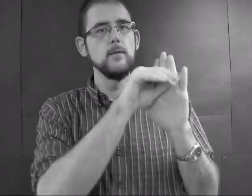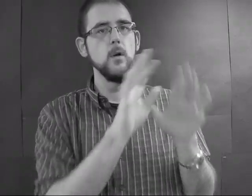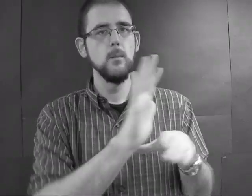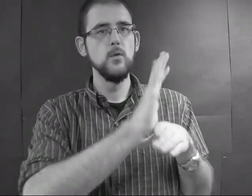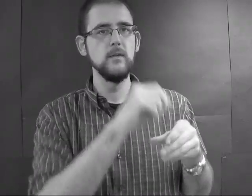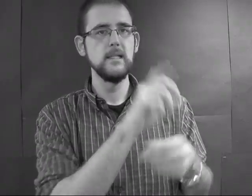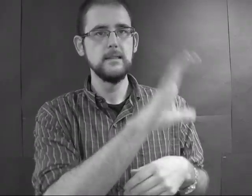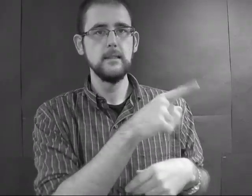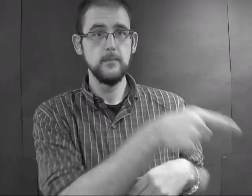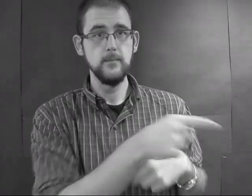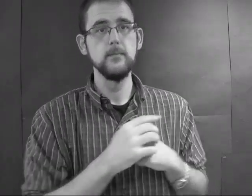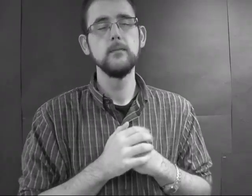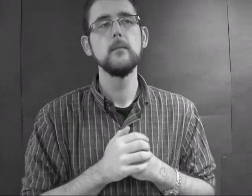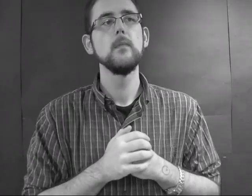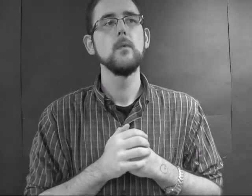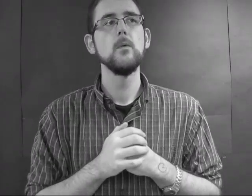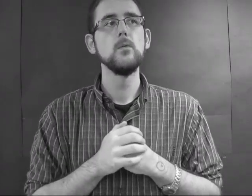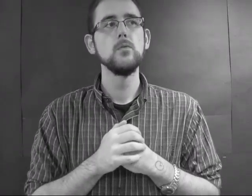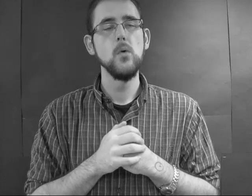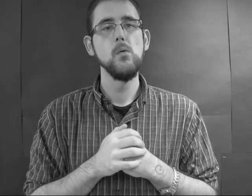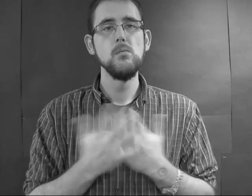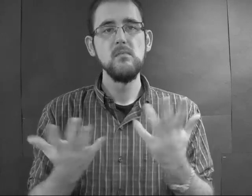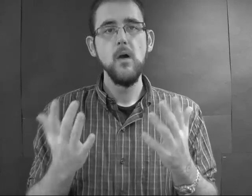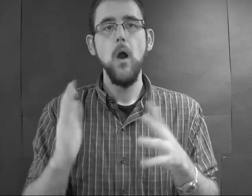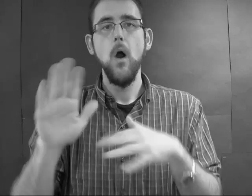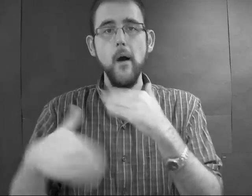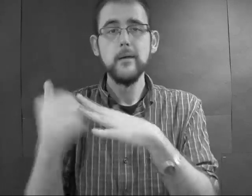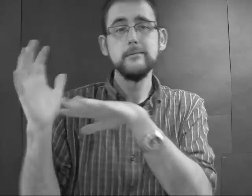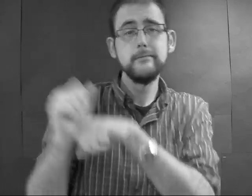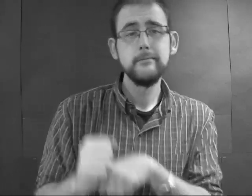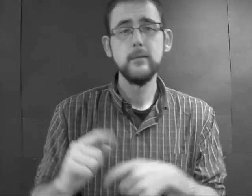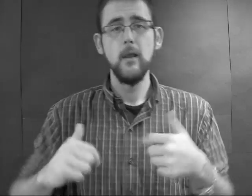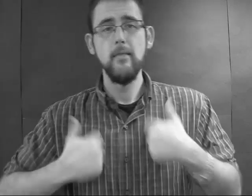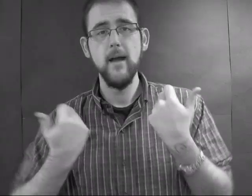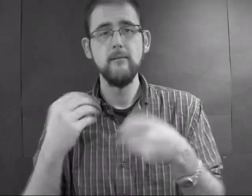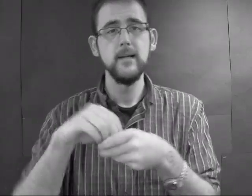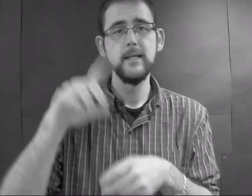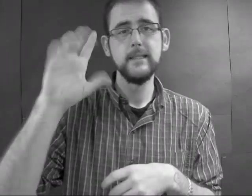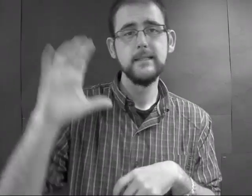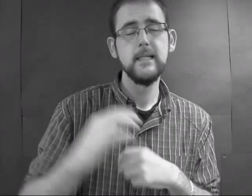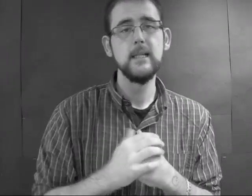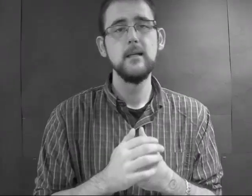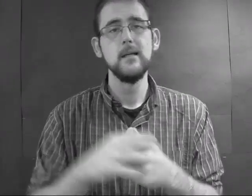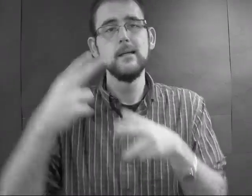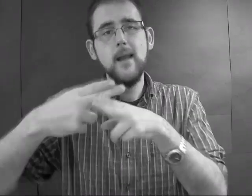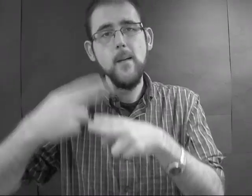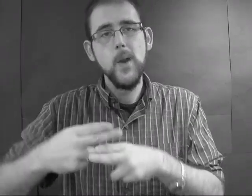she films a movie. So they're adjusting to life in DC, mentioning